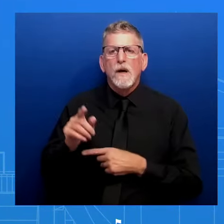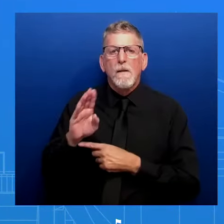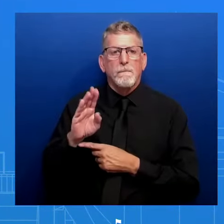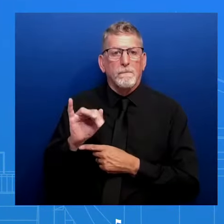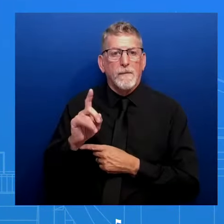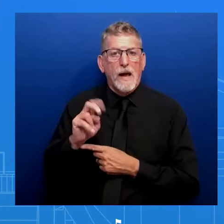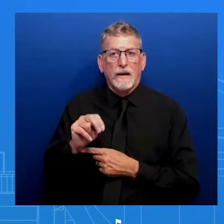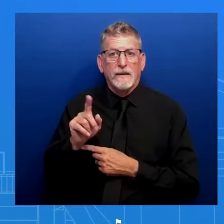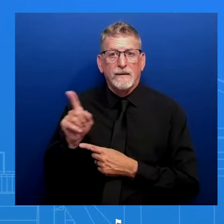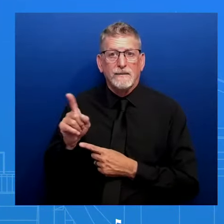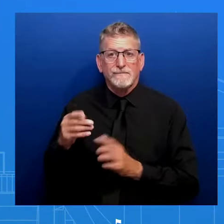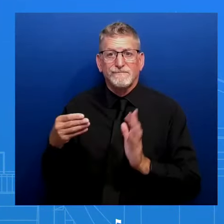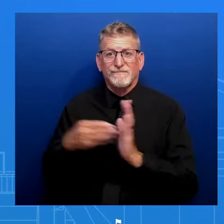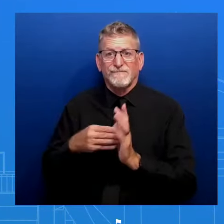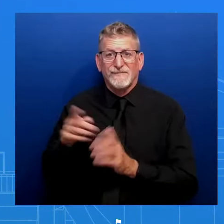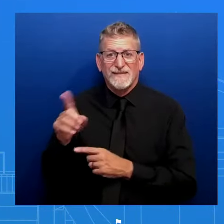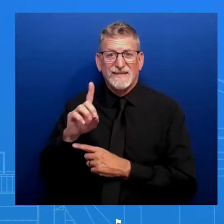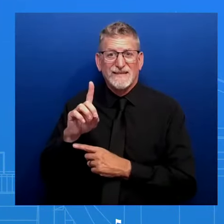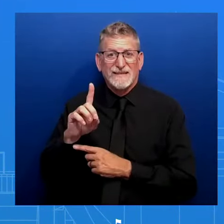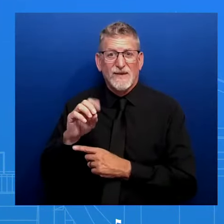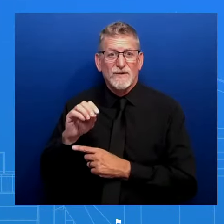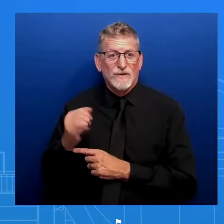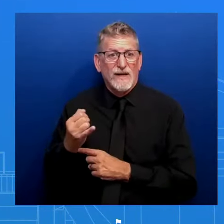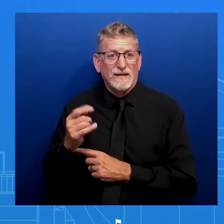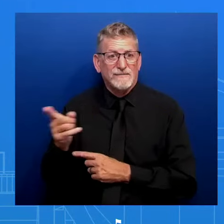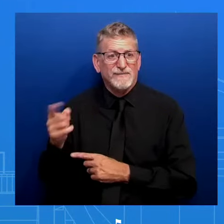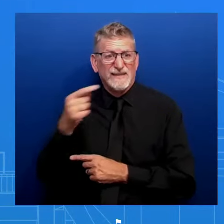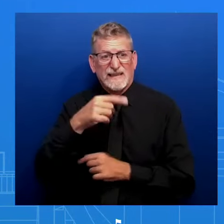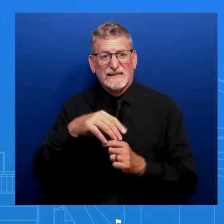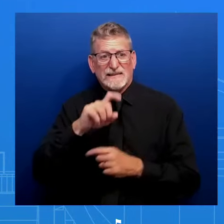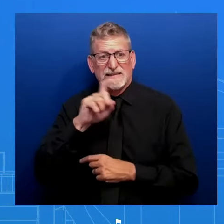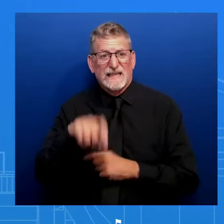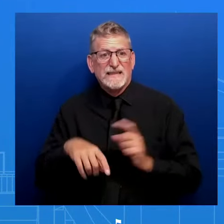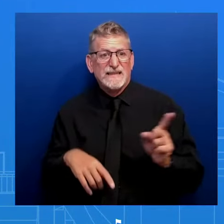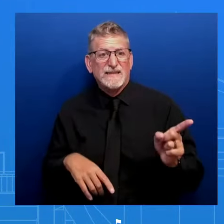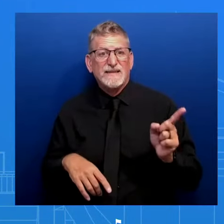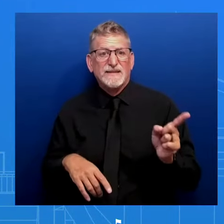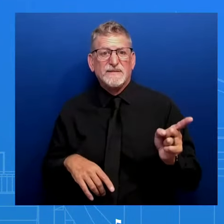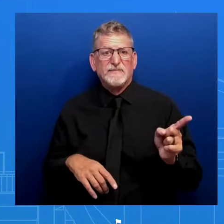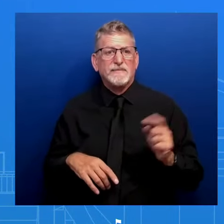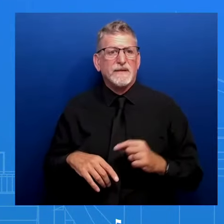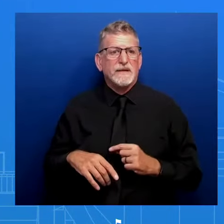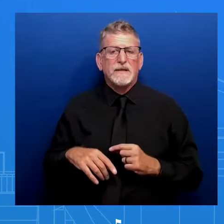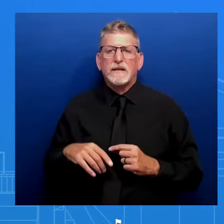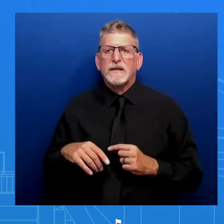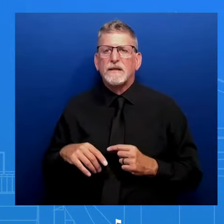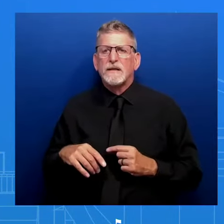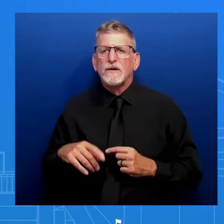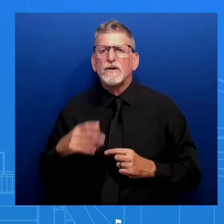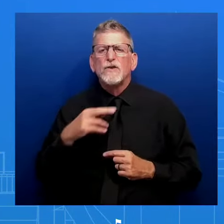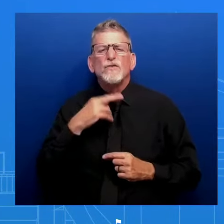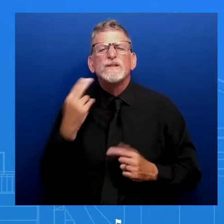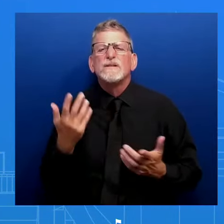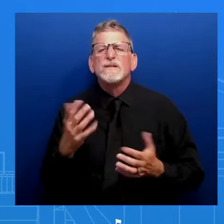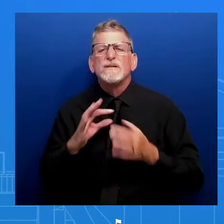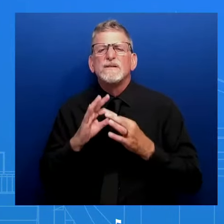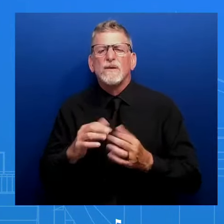has prompted diplomatic protests by Mexico and risks damaging U.S. foreign policy." End quote. Liz Sherwood -- Sherwood-Randall